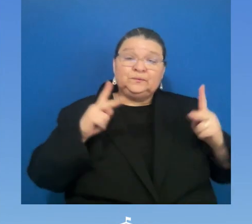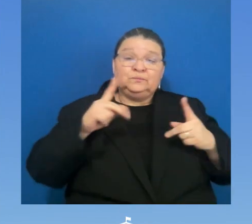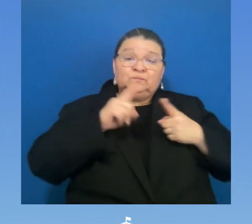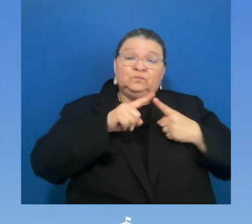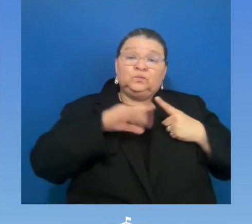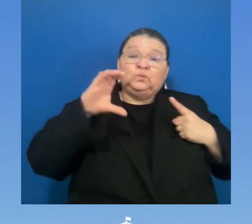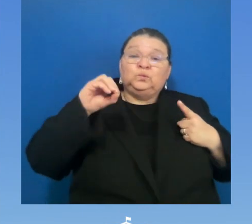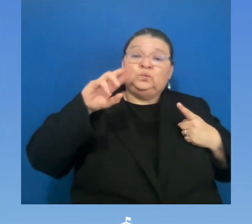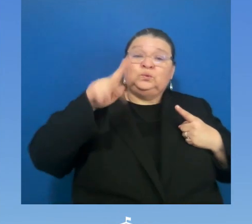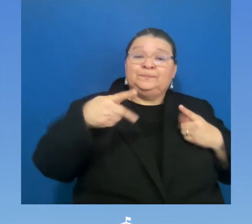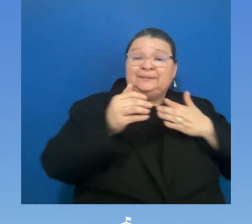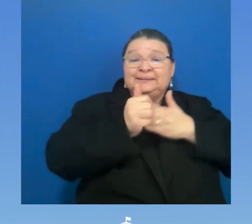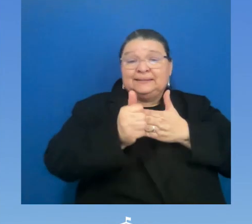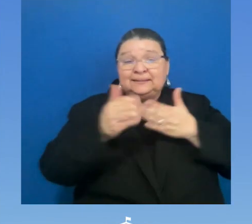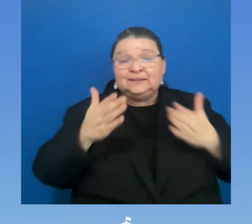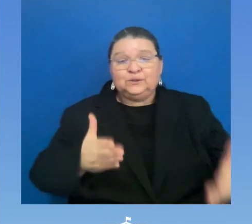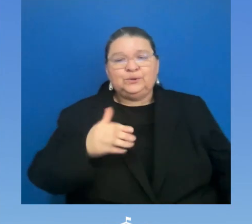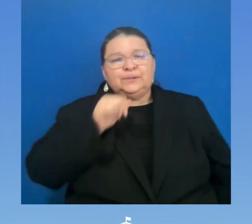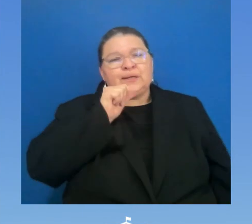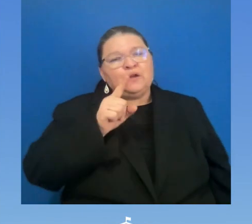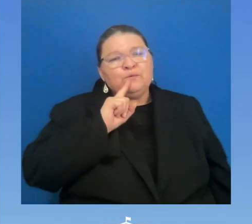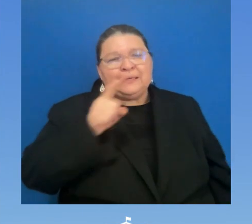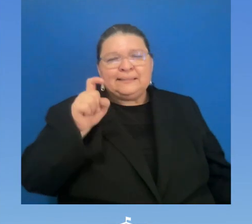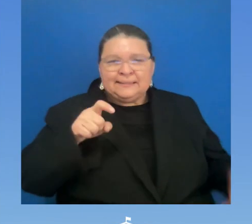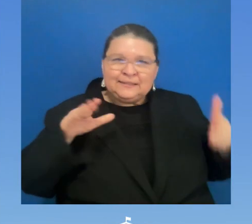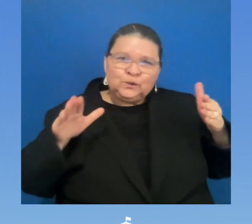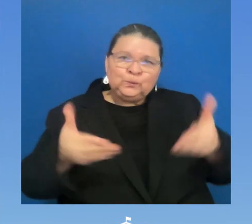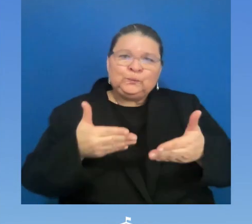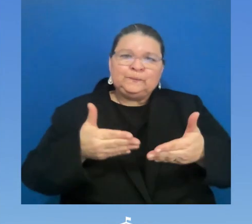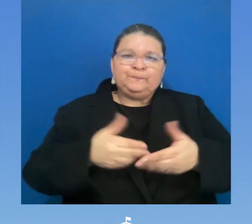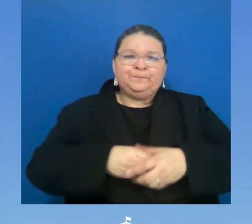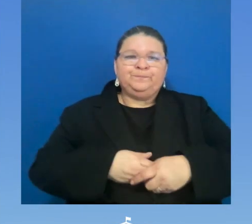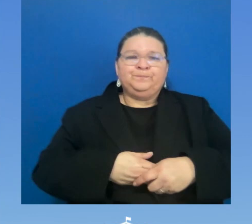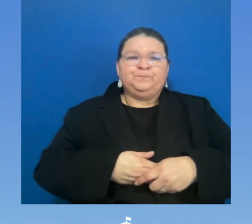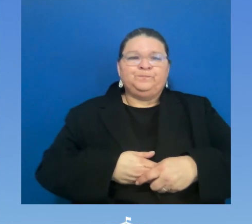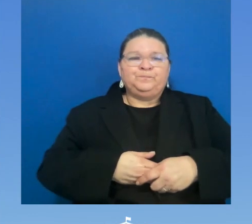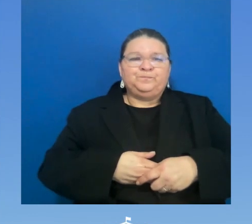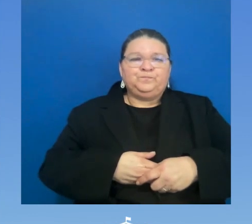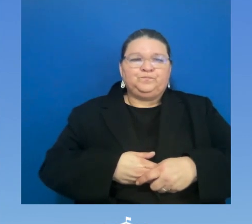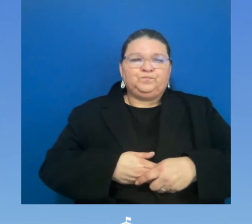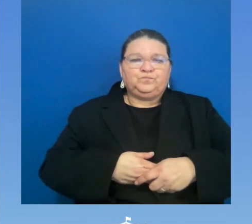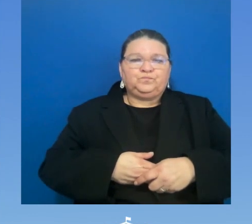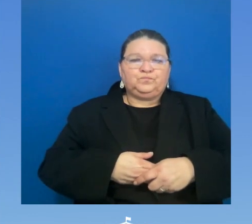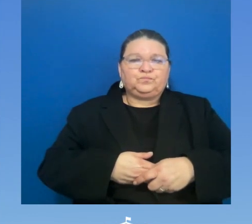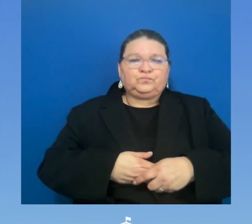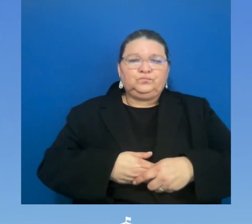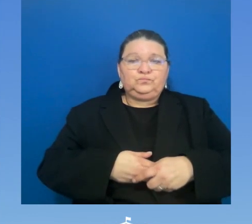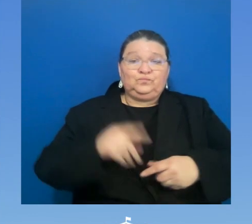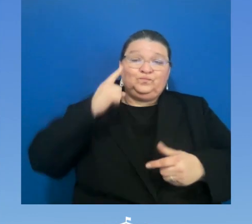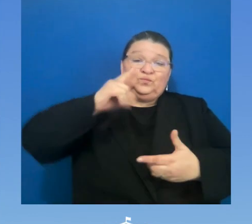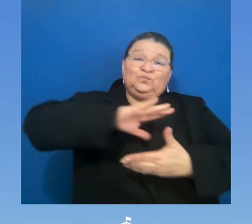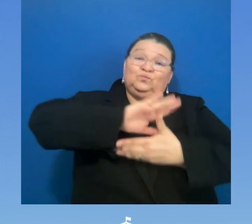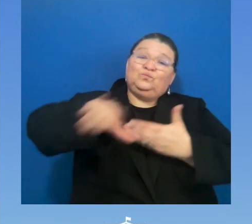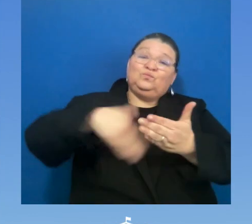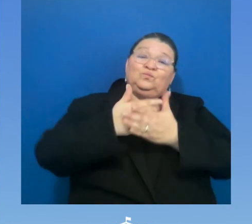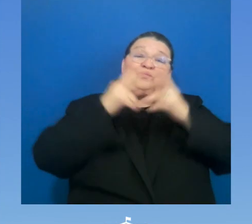in terms of their leadership on all issues related to gender equality and equal pay. But we're going to have a conversation here